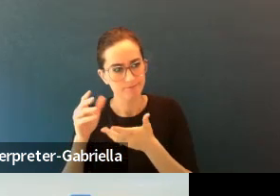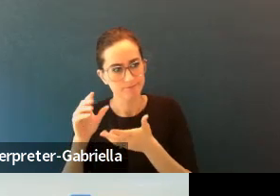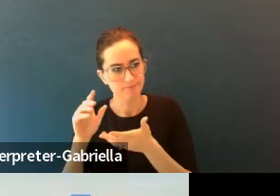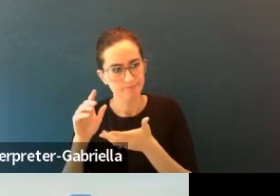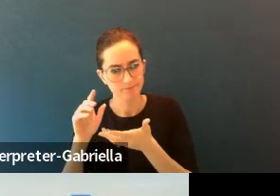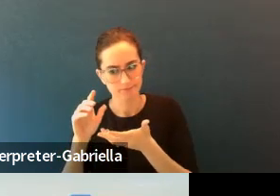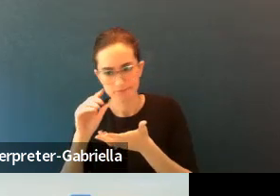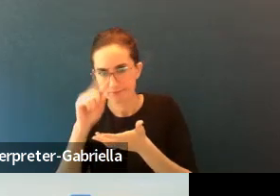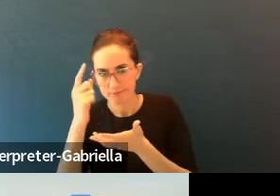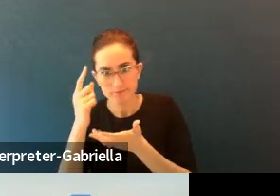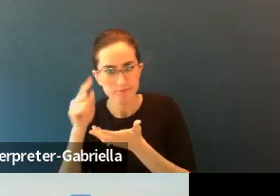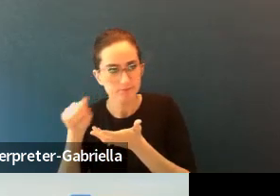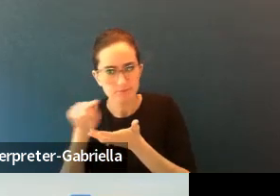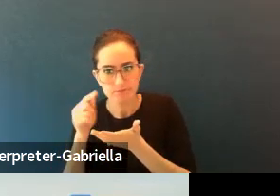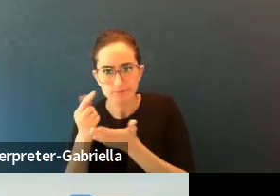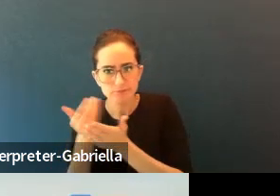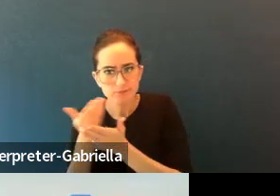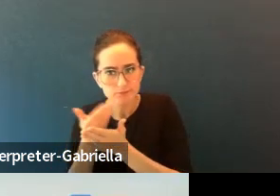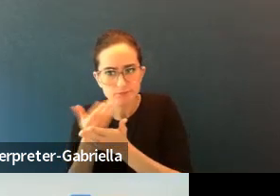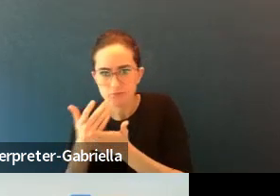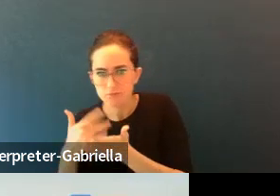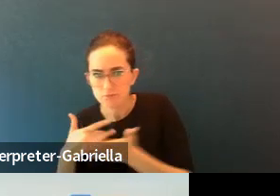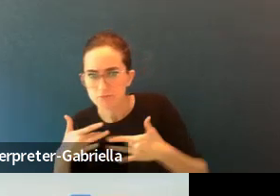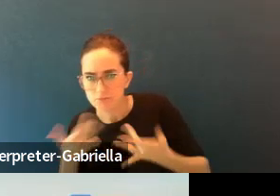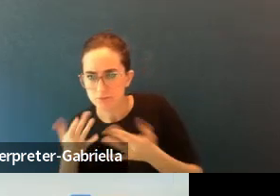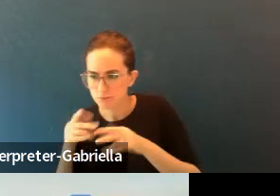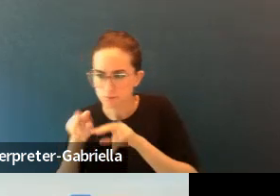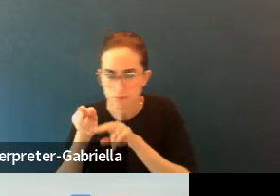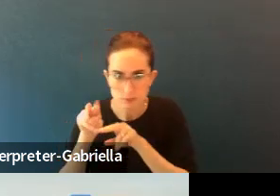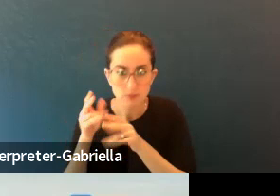And of course, and for faculty, you can disaggregated you can look